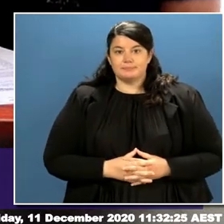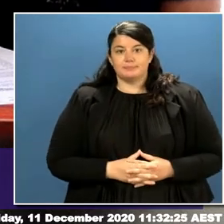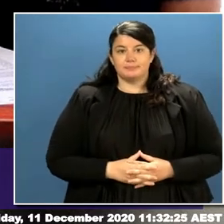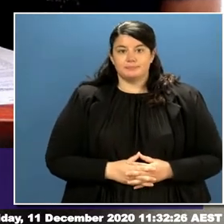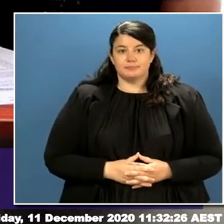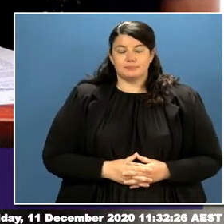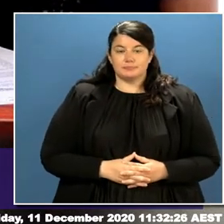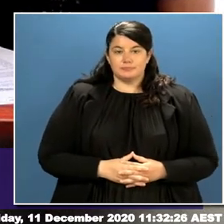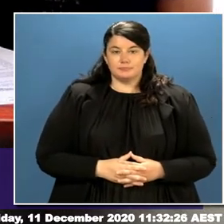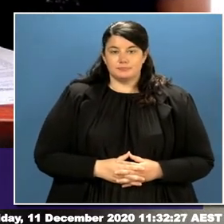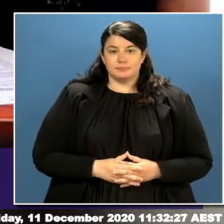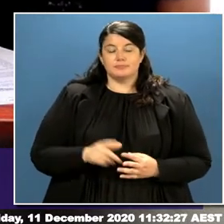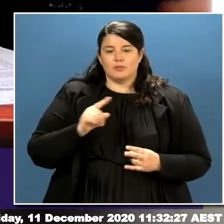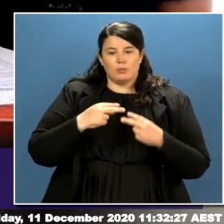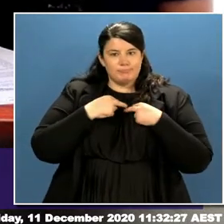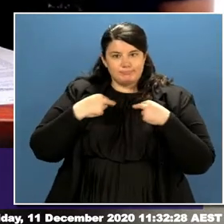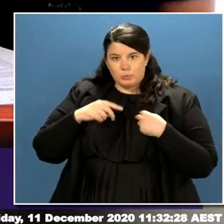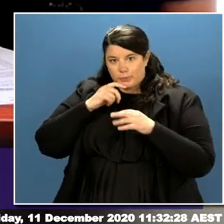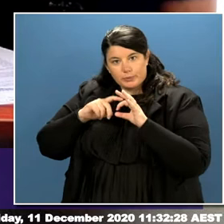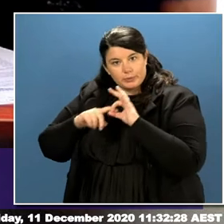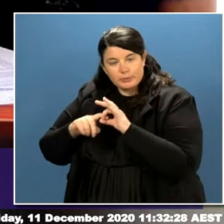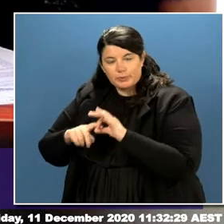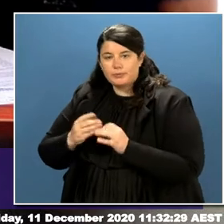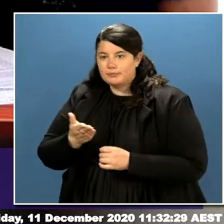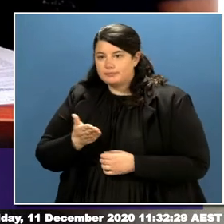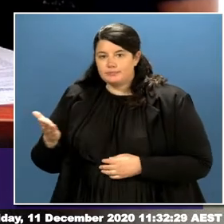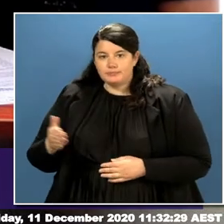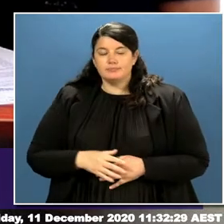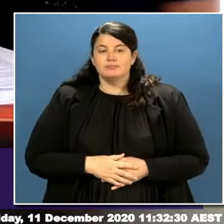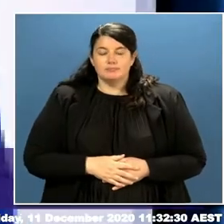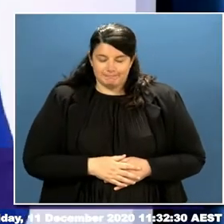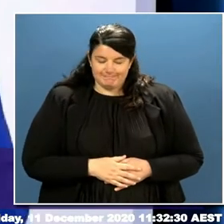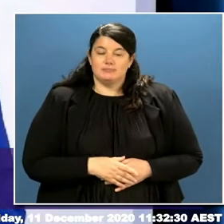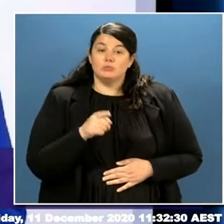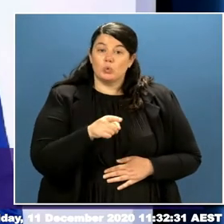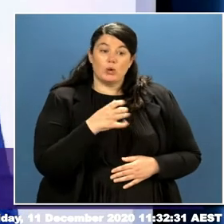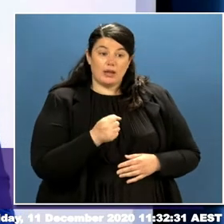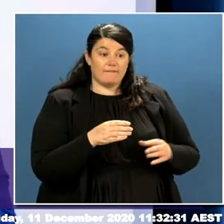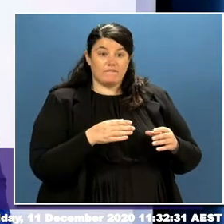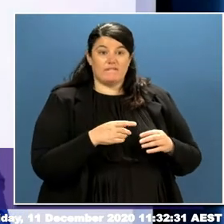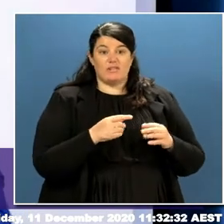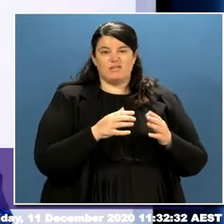Now, Ms Eastman will ask you some questions. Commissioners, you have a joint statement, but what I first might